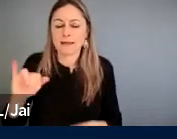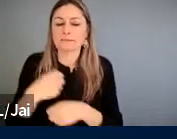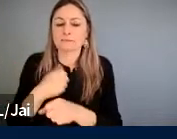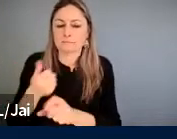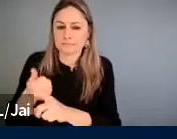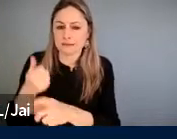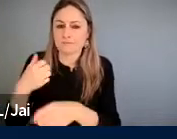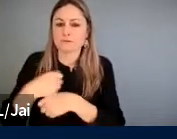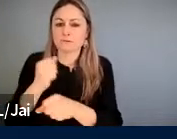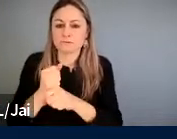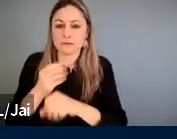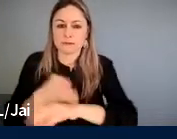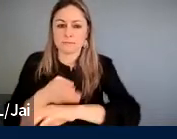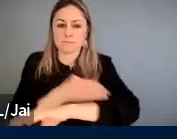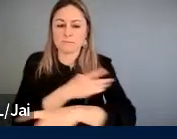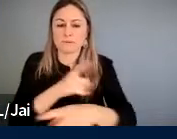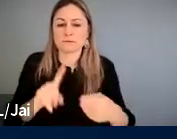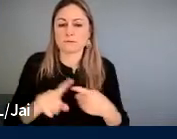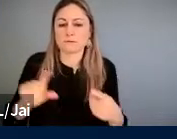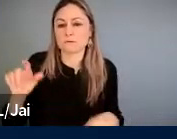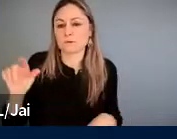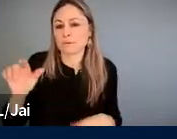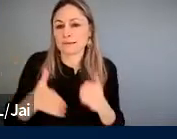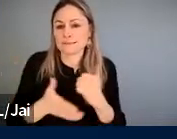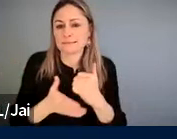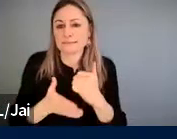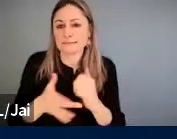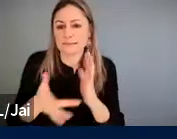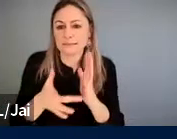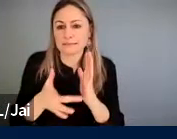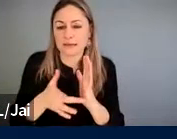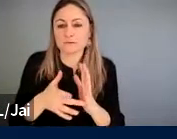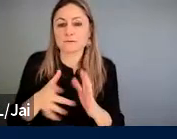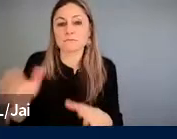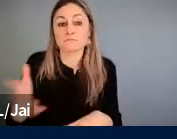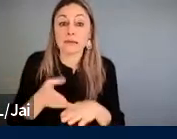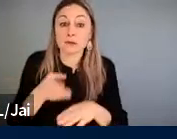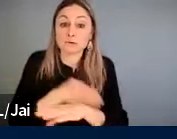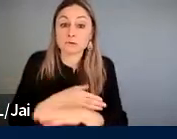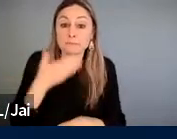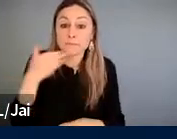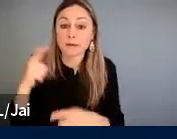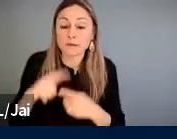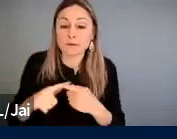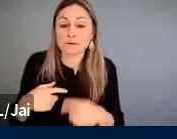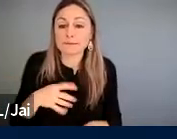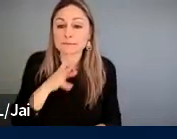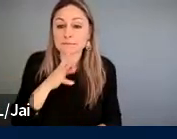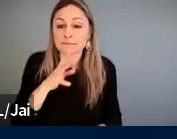assistive technology such as increased speech recognition, automated captions,